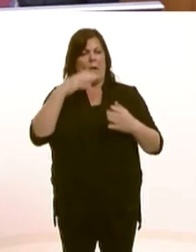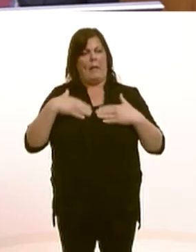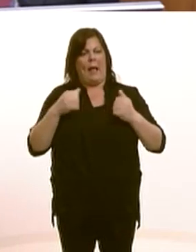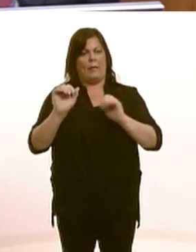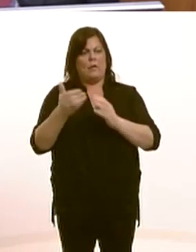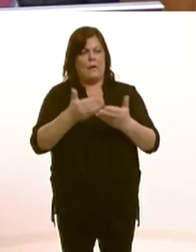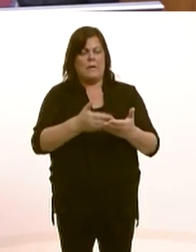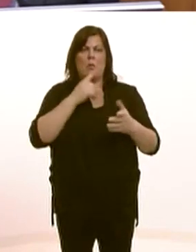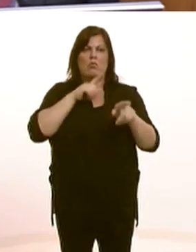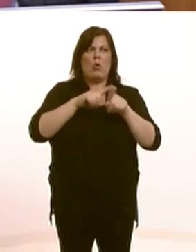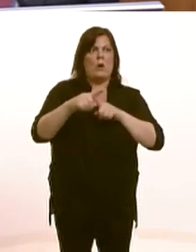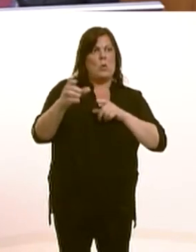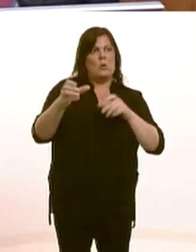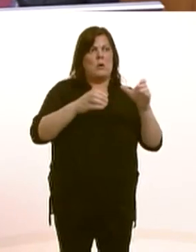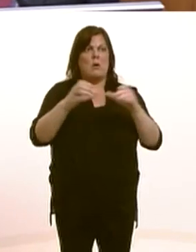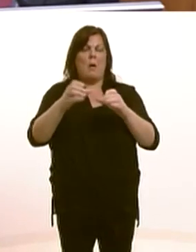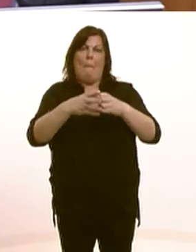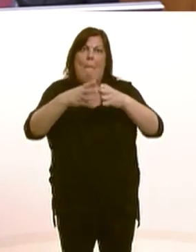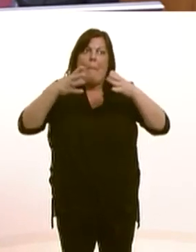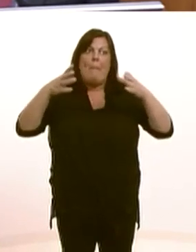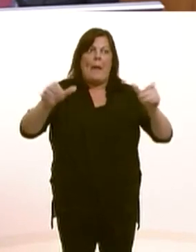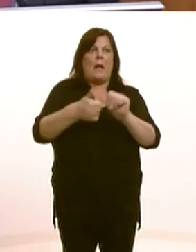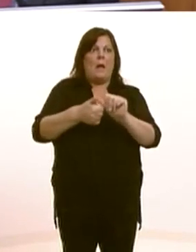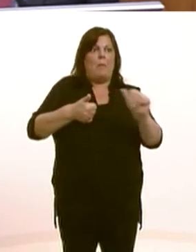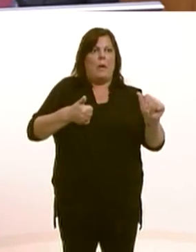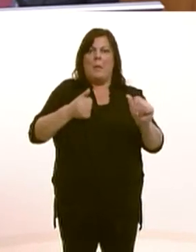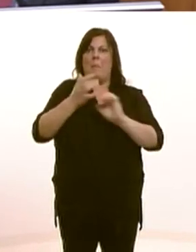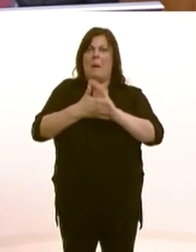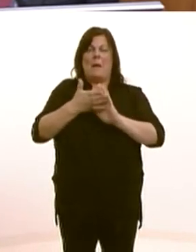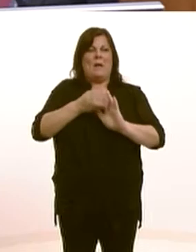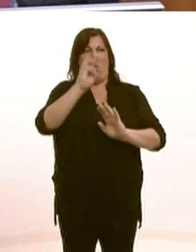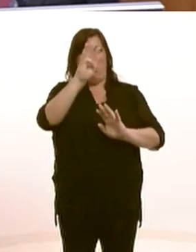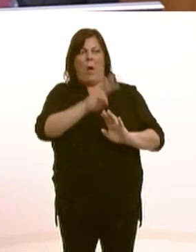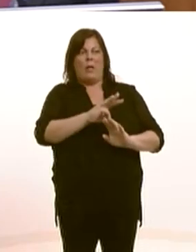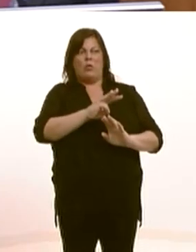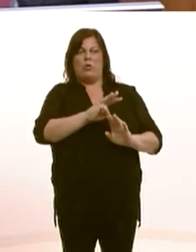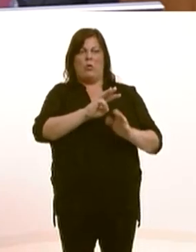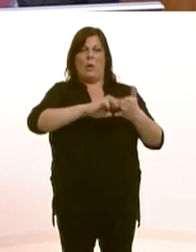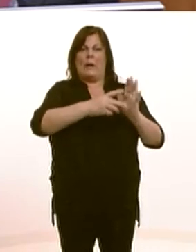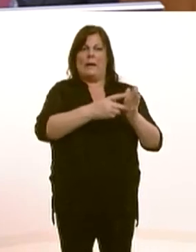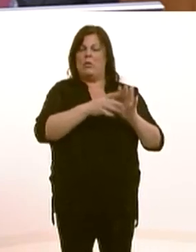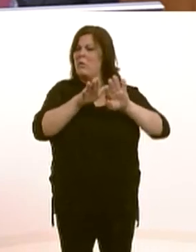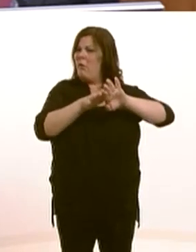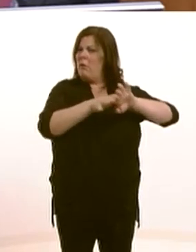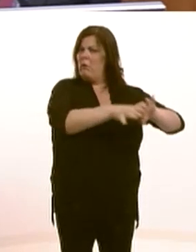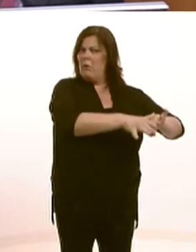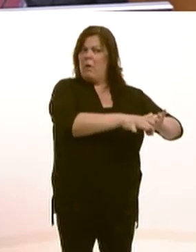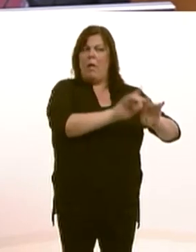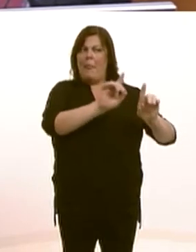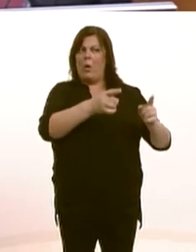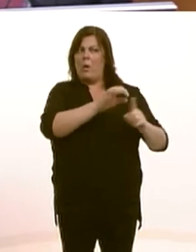suppliers and, at that time, Welsh suppliers werenít in a position to supply the health service; they were unable to. That was resolved.